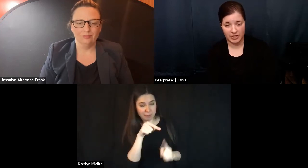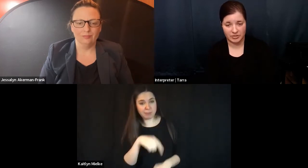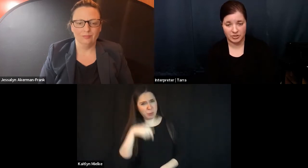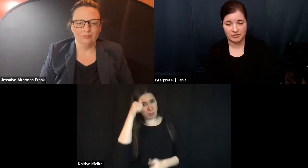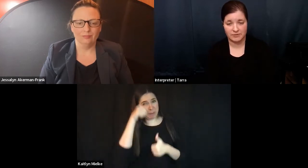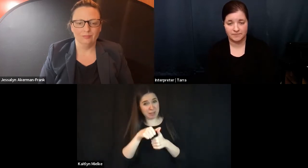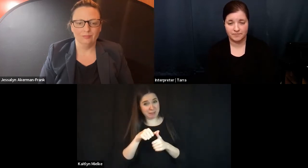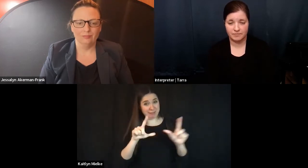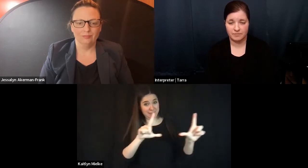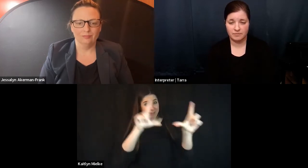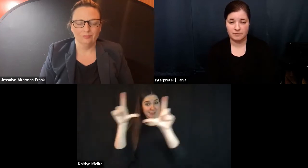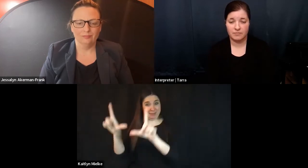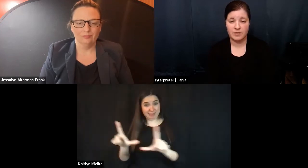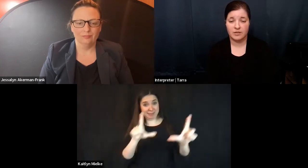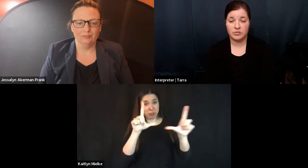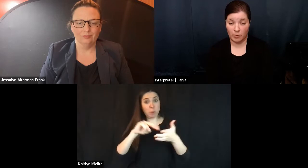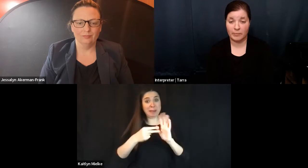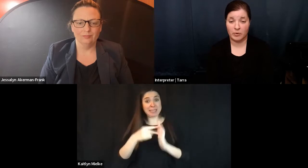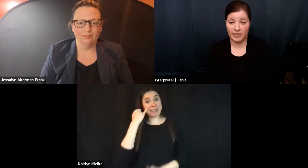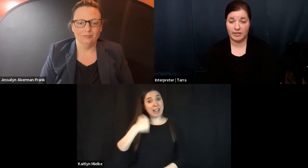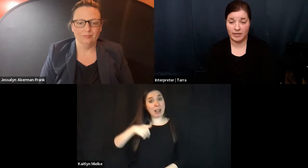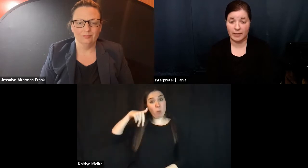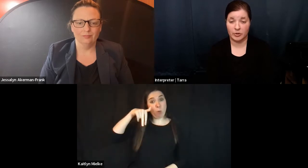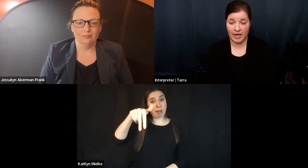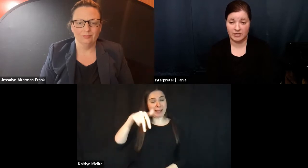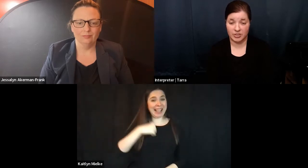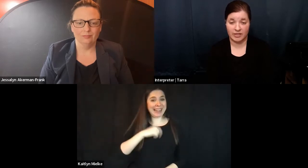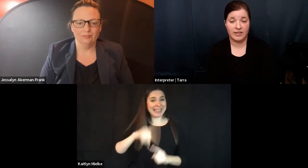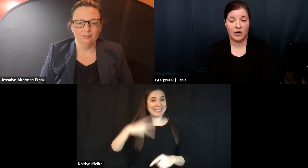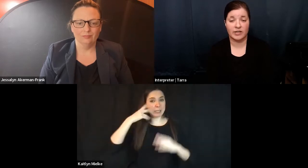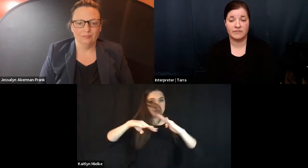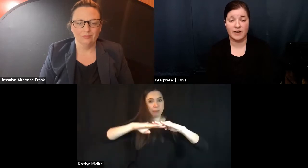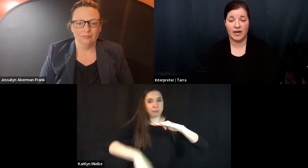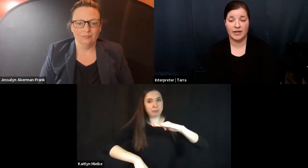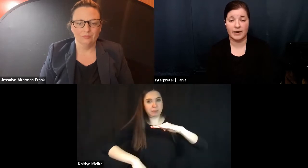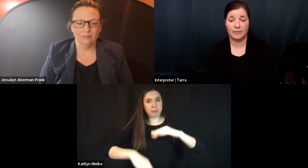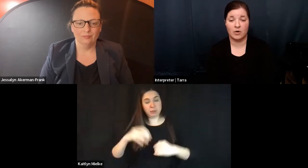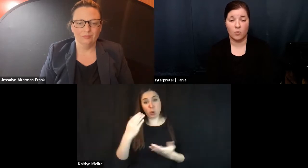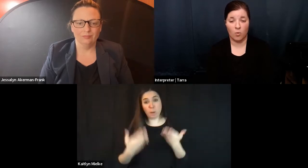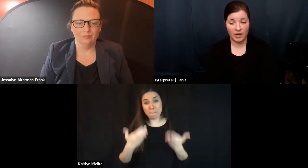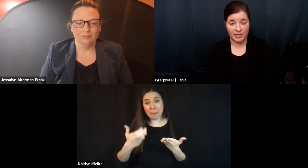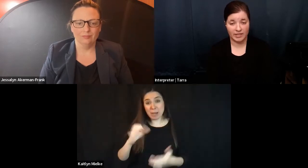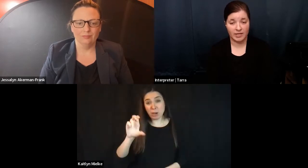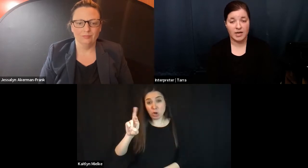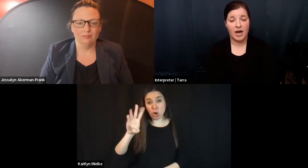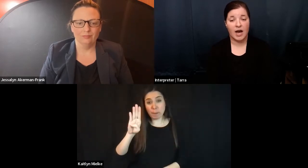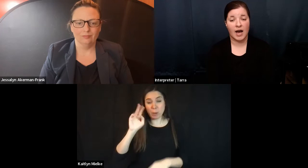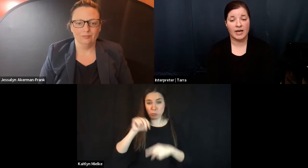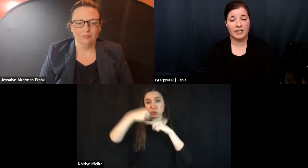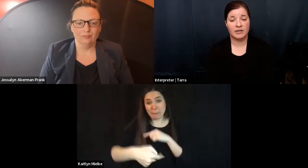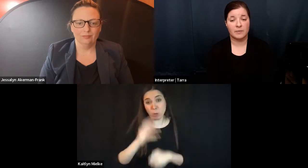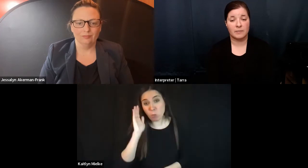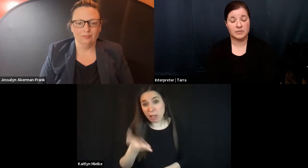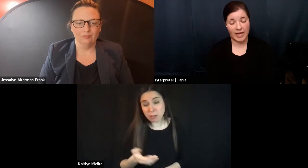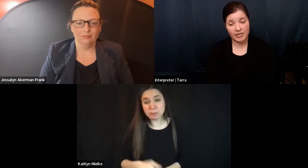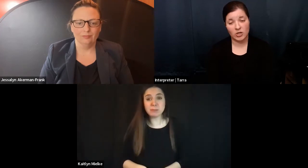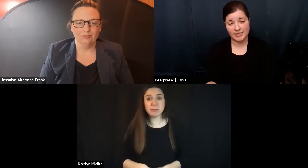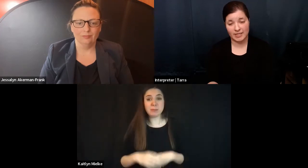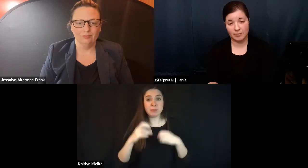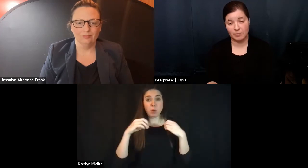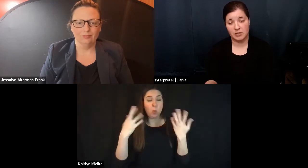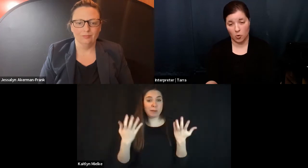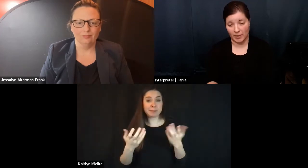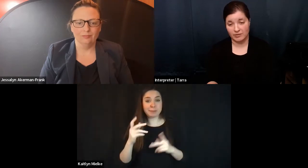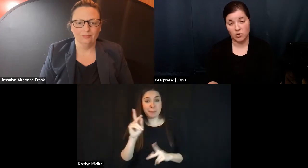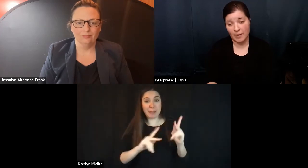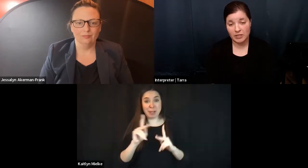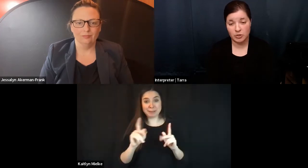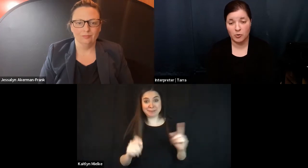So those are some challenges that I face, definitely.